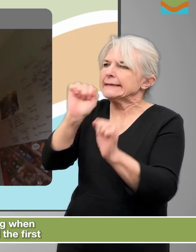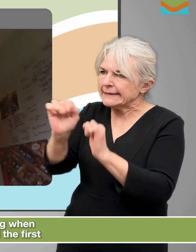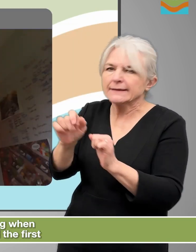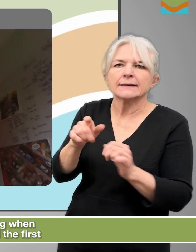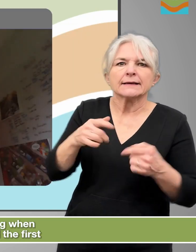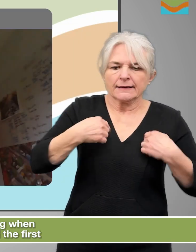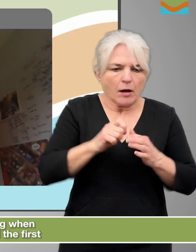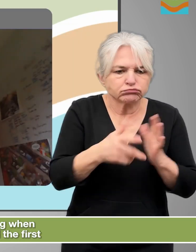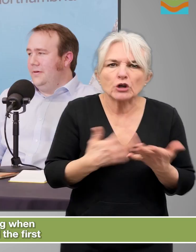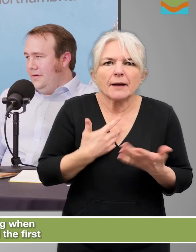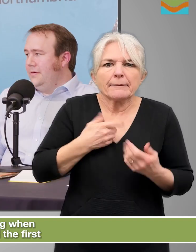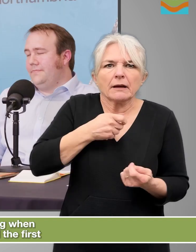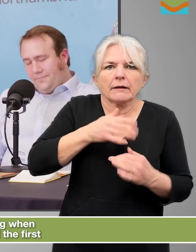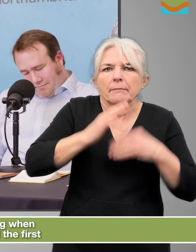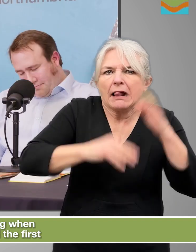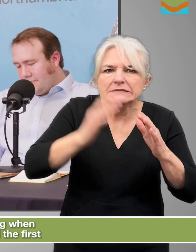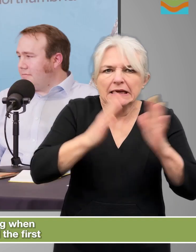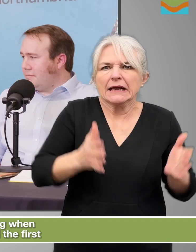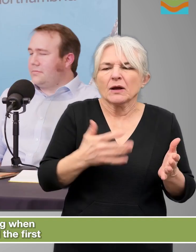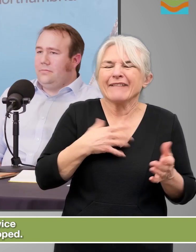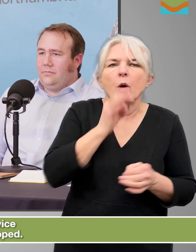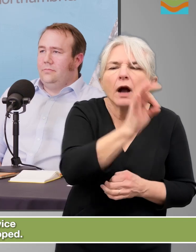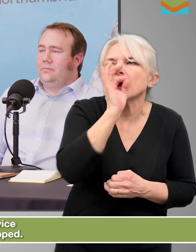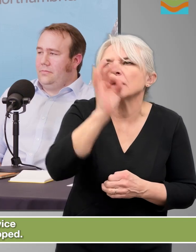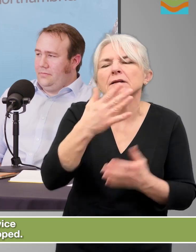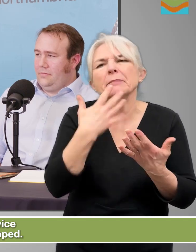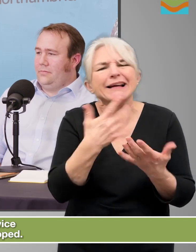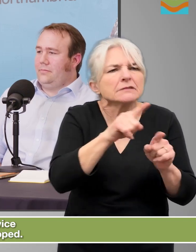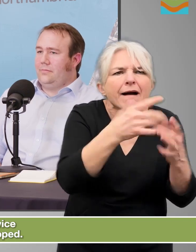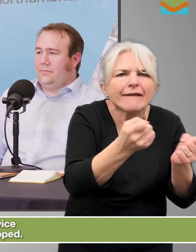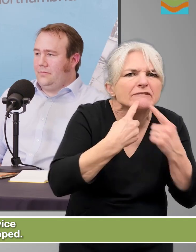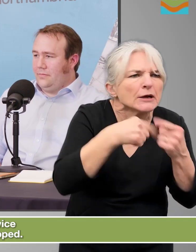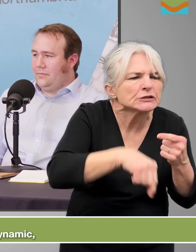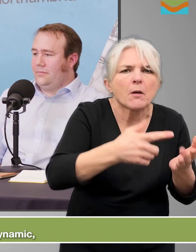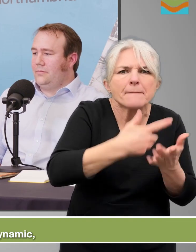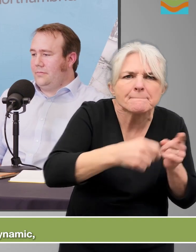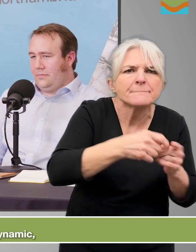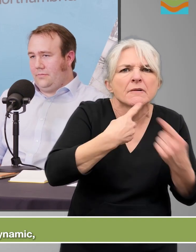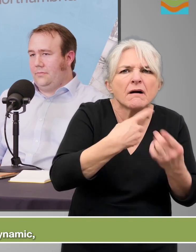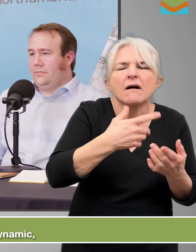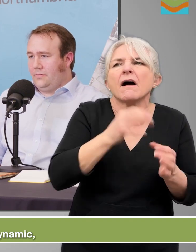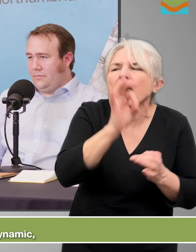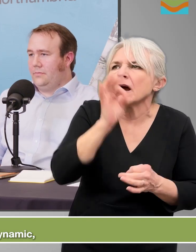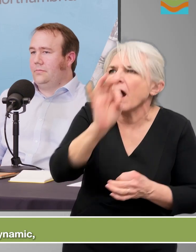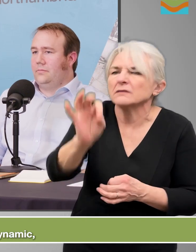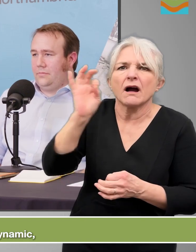And it could be quite frustrating when you had a contractor inside and the first thing they do, we hit a service and say, well, that's not mapped. So the idea is NUAR is more dynamic,